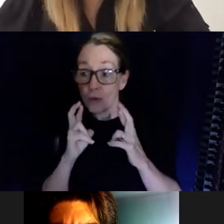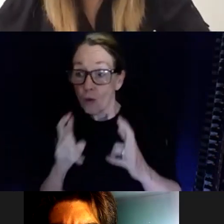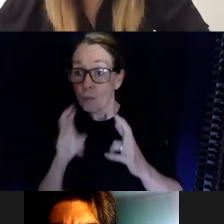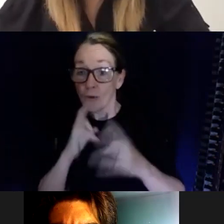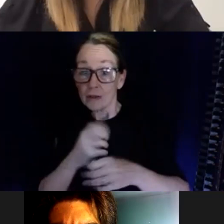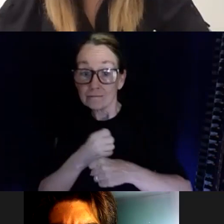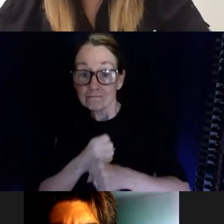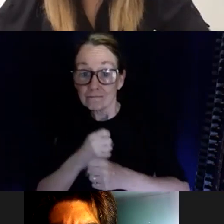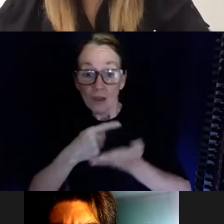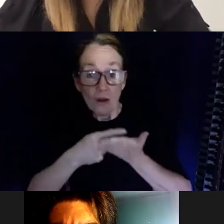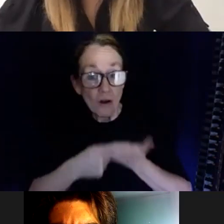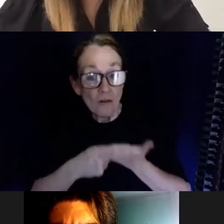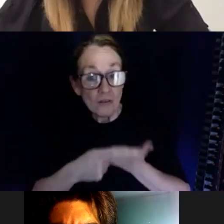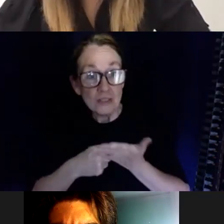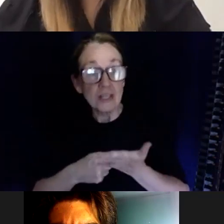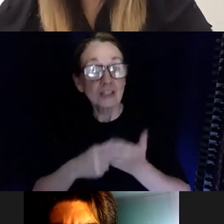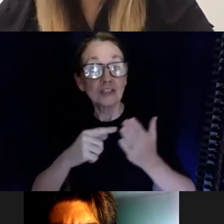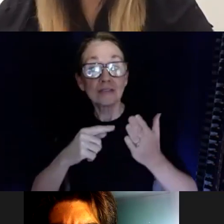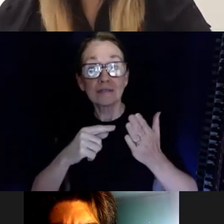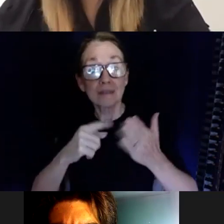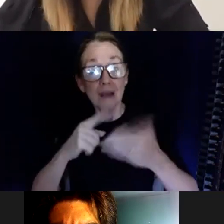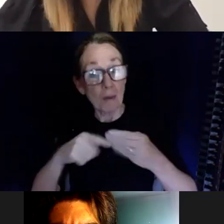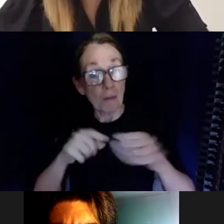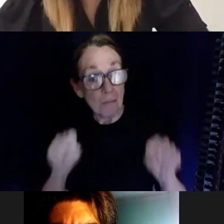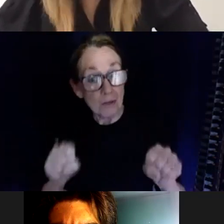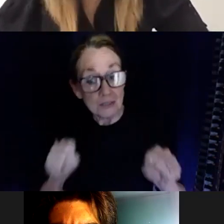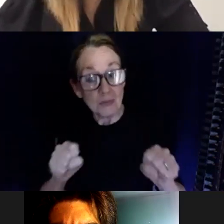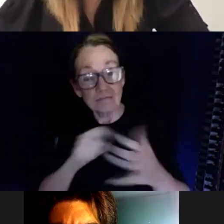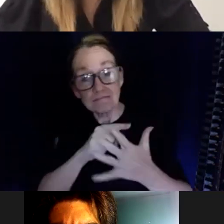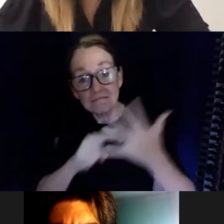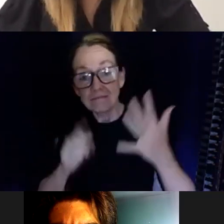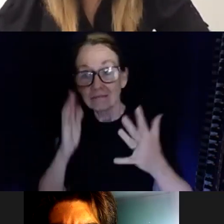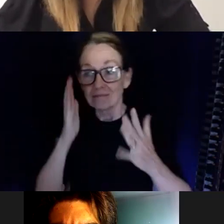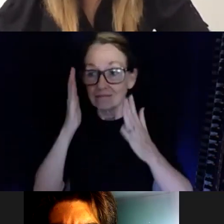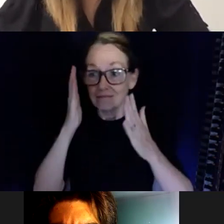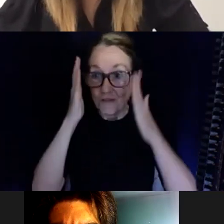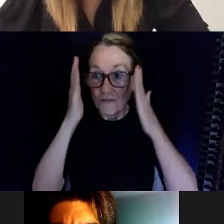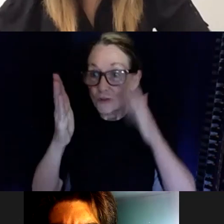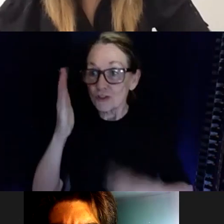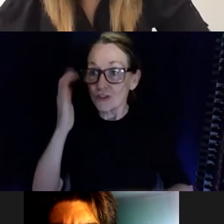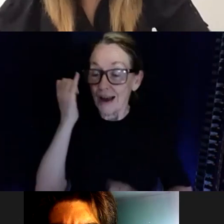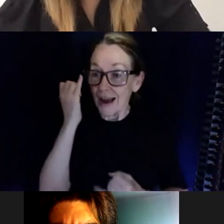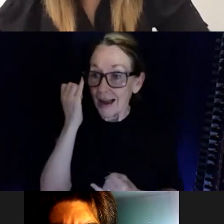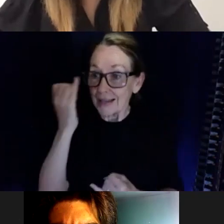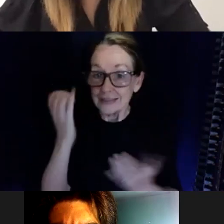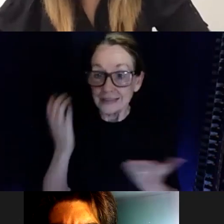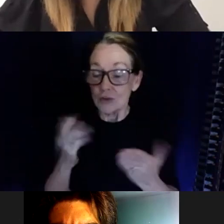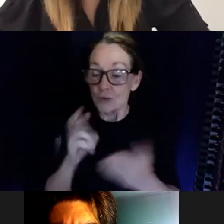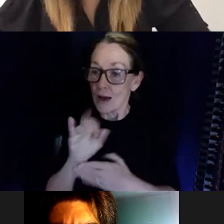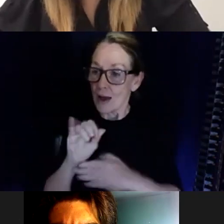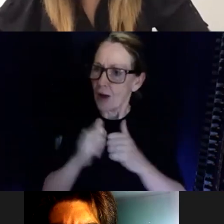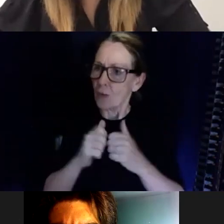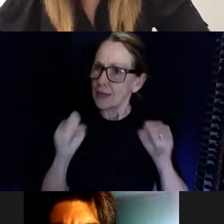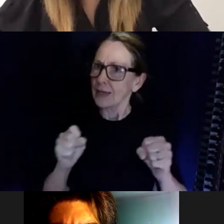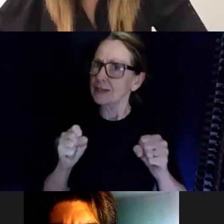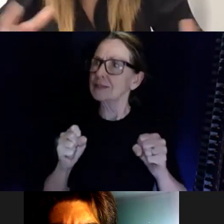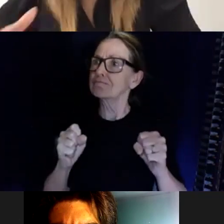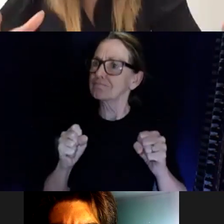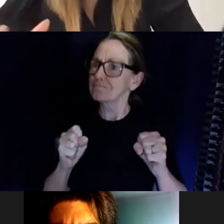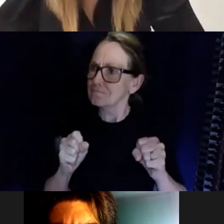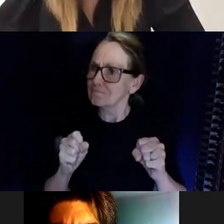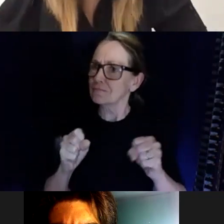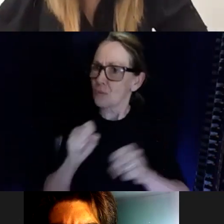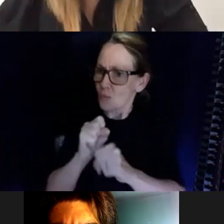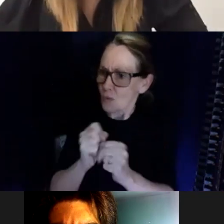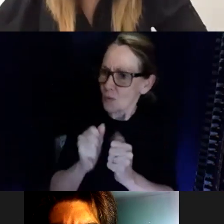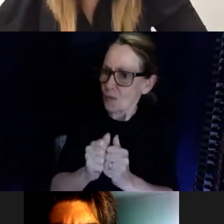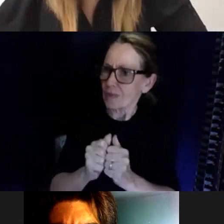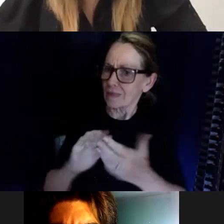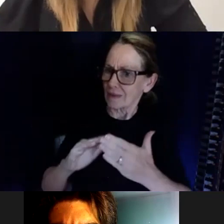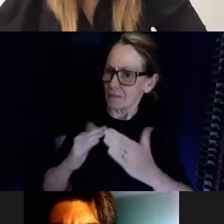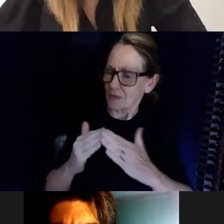AND WE WELCOME ANY OF YOUR FEEDBACK.